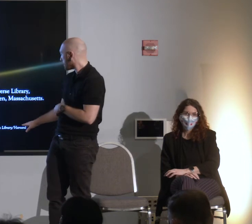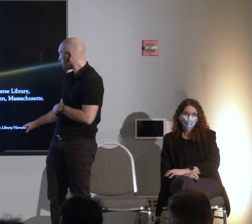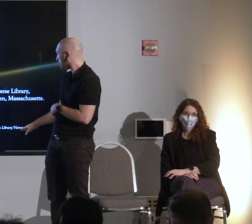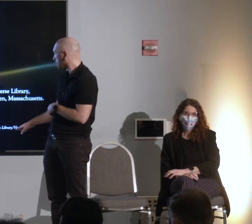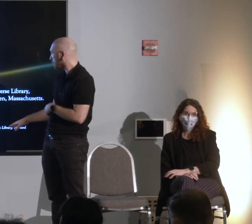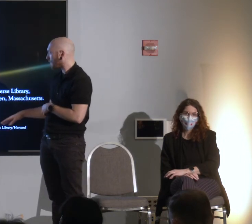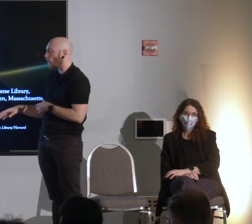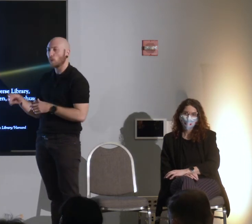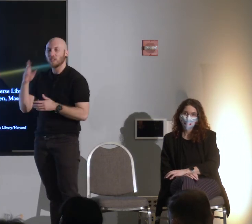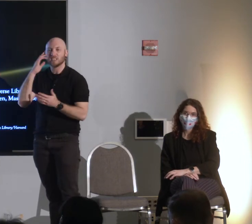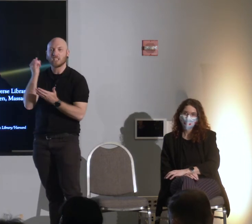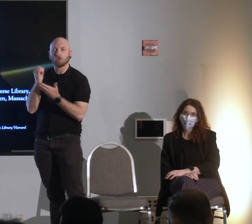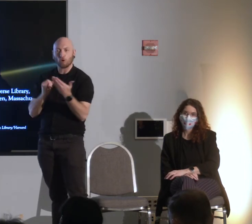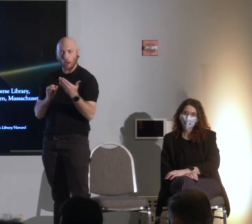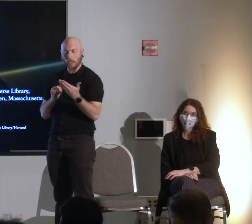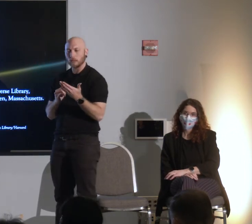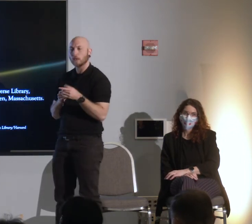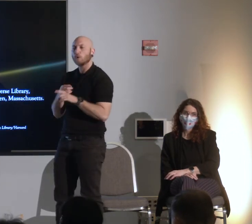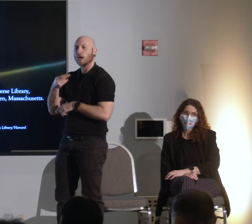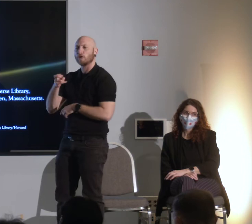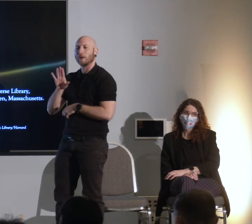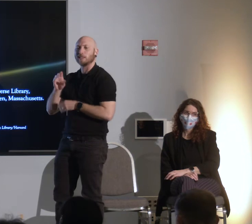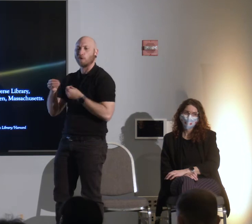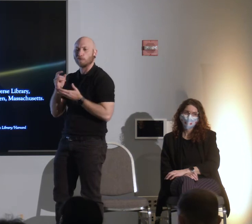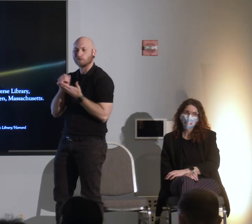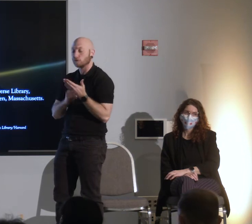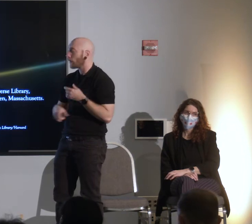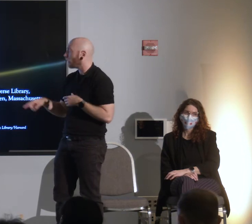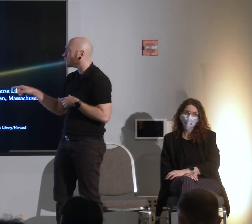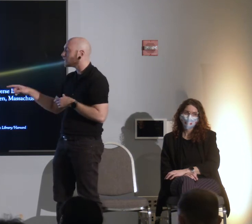is a perspective drawing from Richardson's office, was settled into the downtown streetscape.